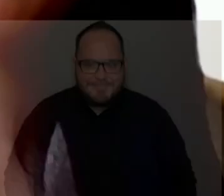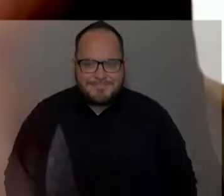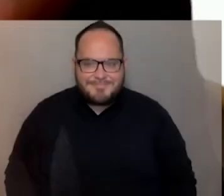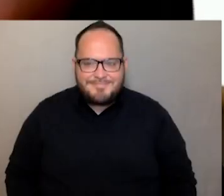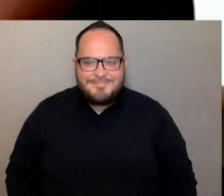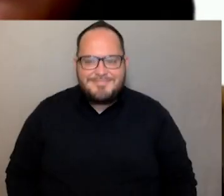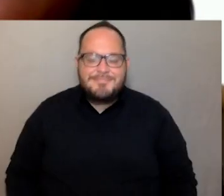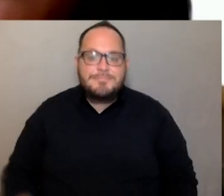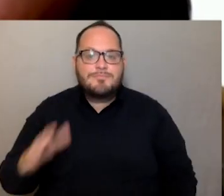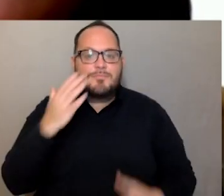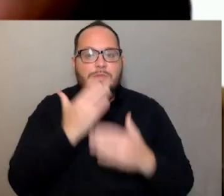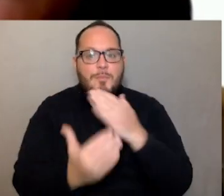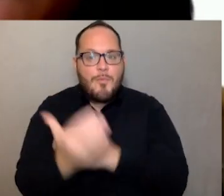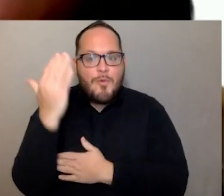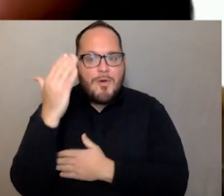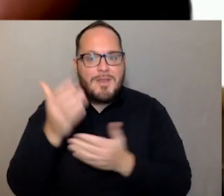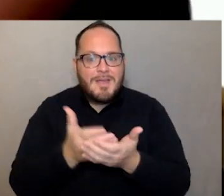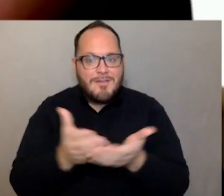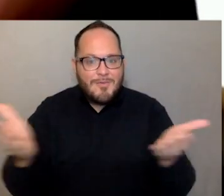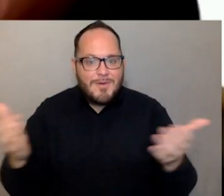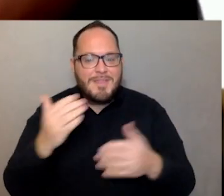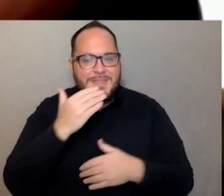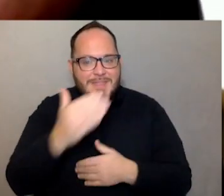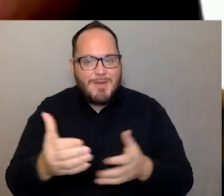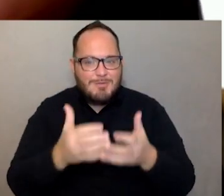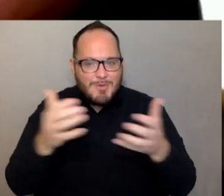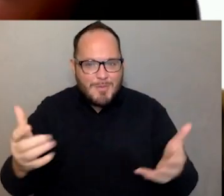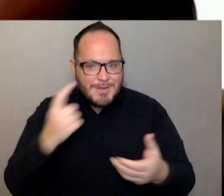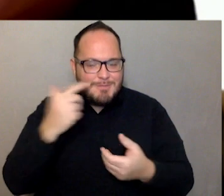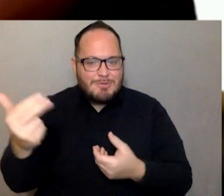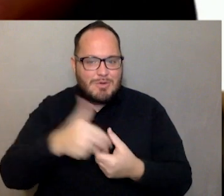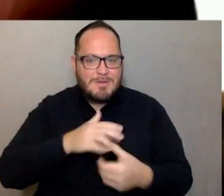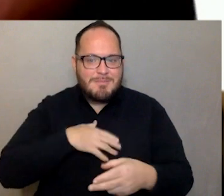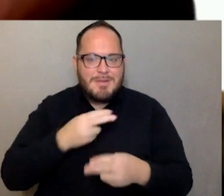BEING HERE. I'M ANDREA WILLIAMS, THE PARTNERSHIPS MANAGER AT THE OFFICE OF COMMUNITY AND CIVIC